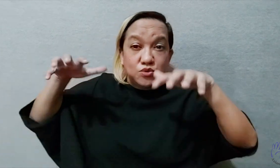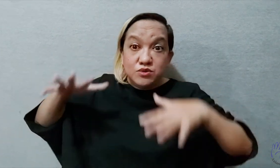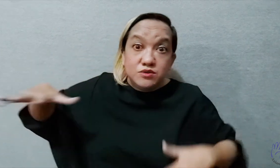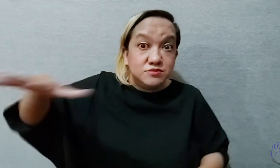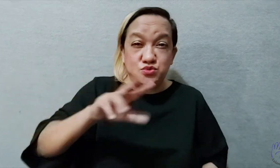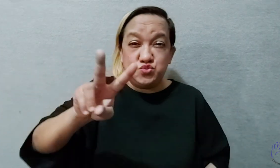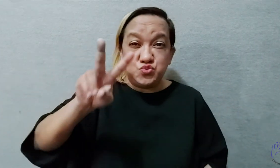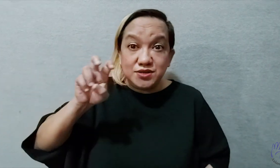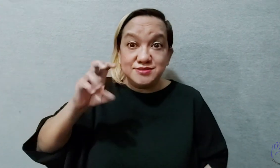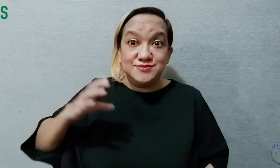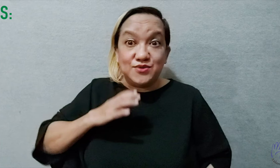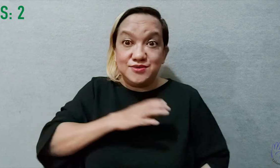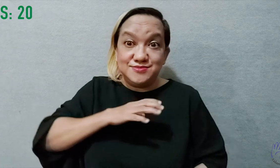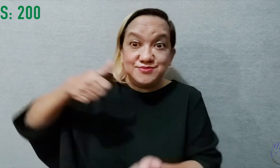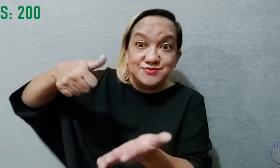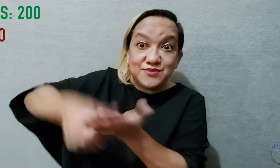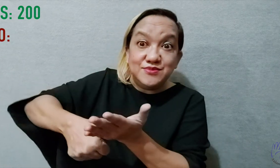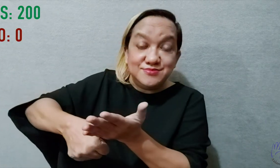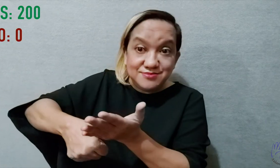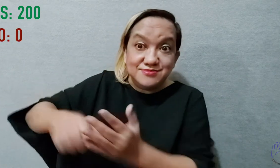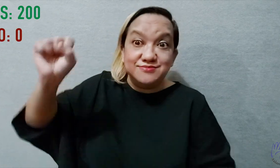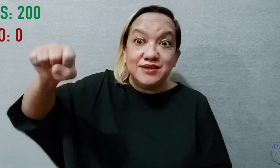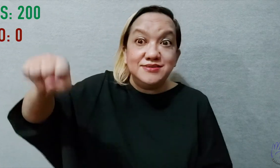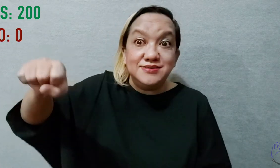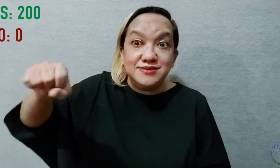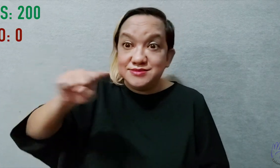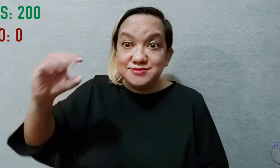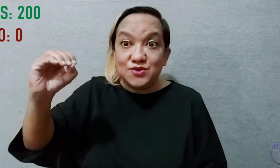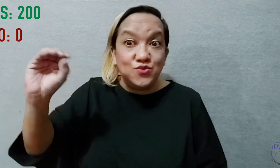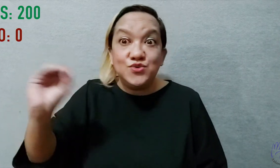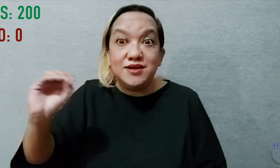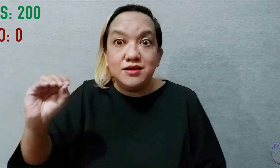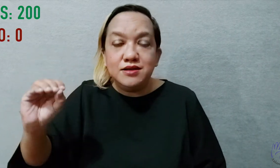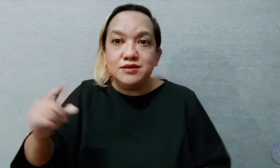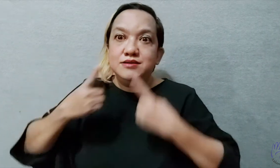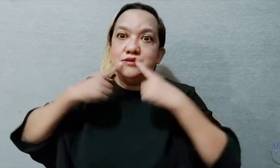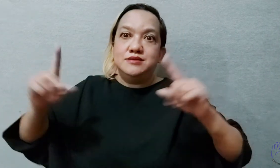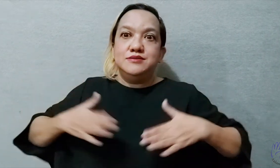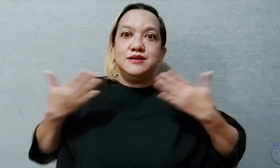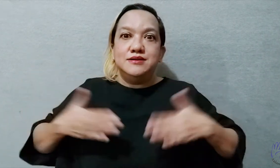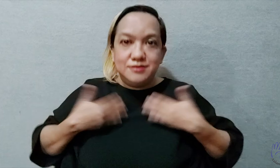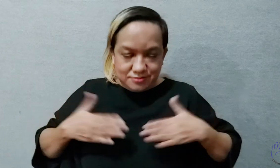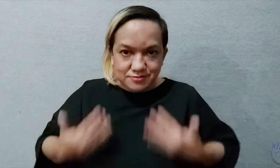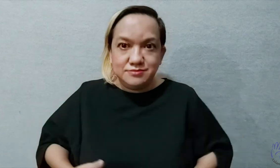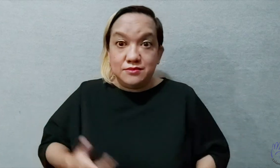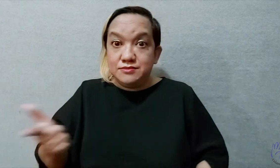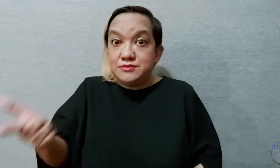with a massive 200 members vote. Yes! There were zero "No" votes! We were finally so happy!